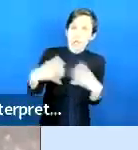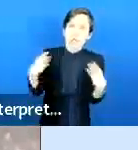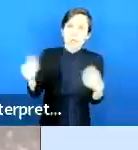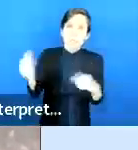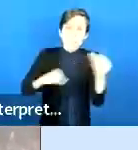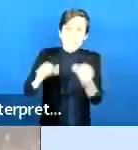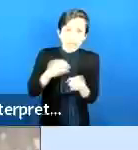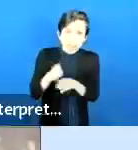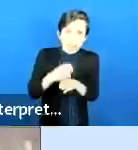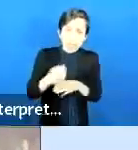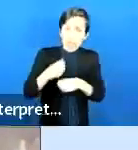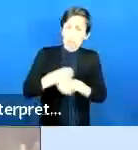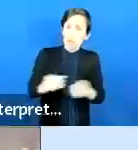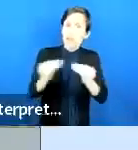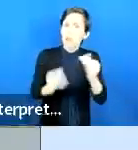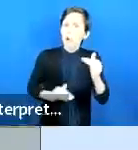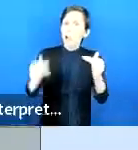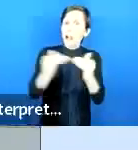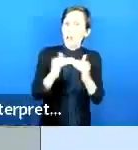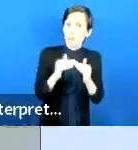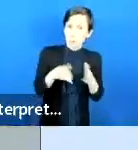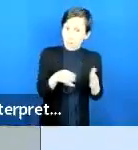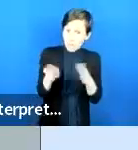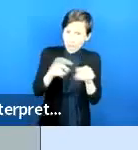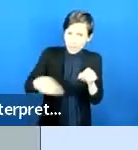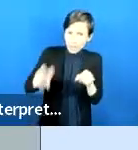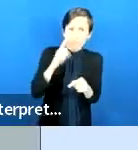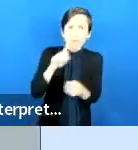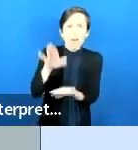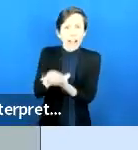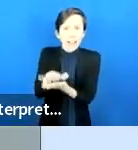creating more equitable pathways for academic and career success.